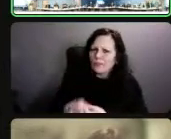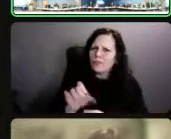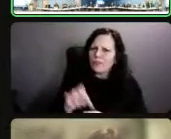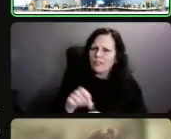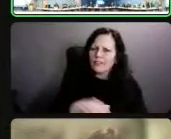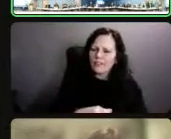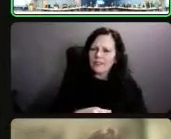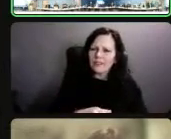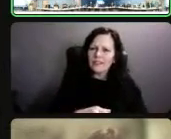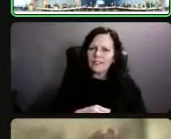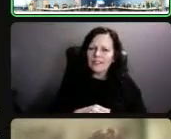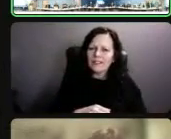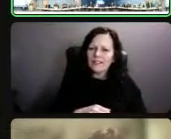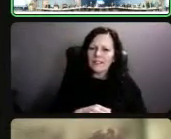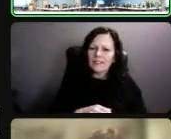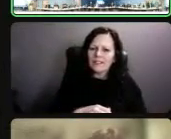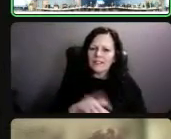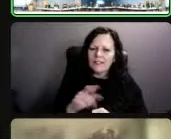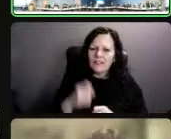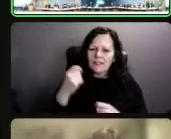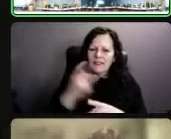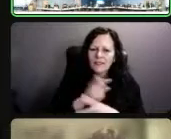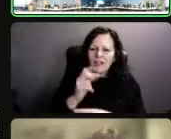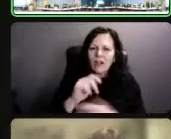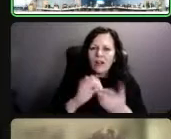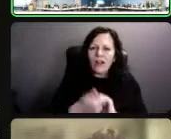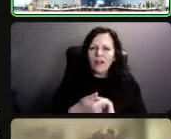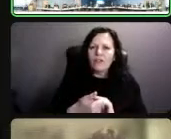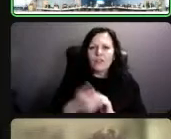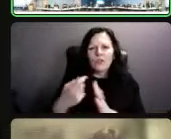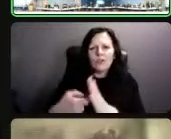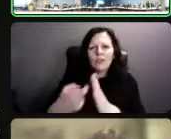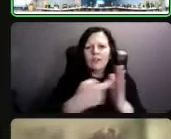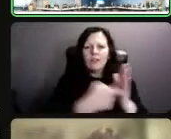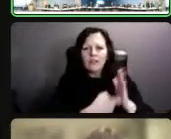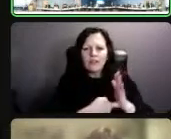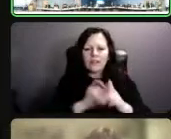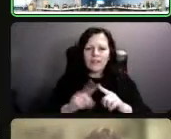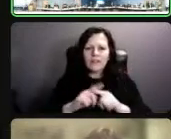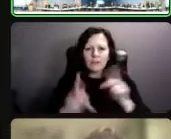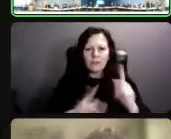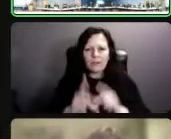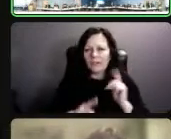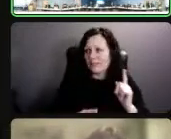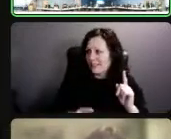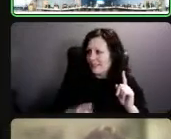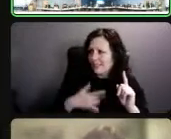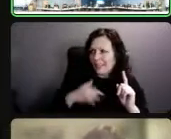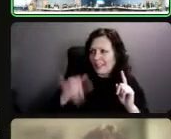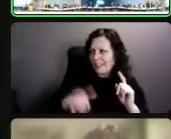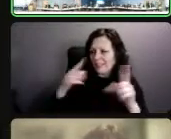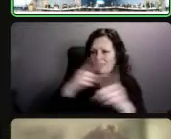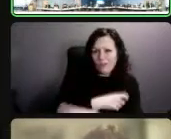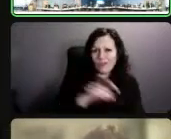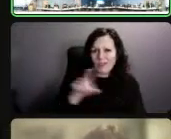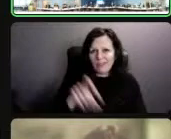THAT'S NOT TRUE. I DON'T KNOW.